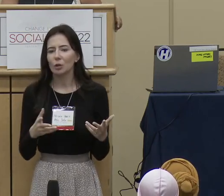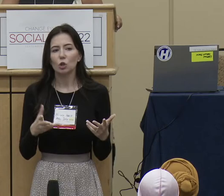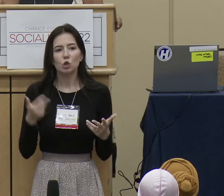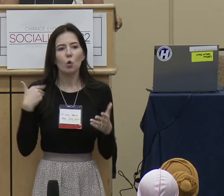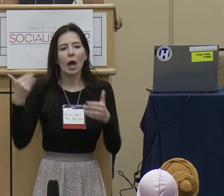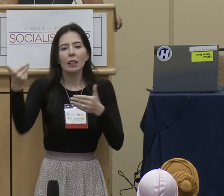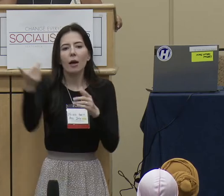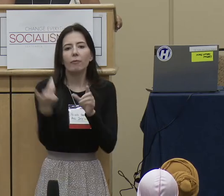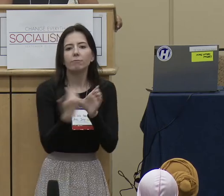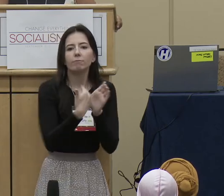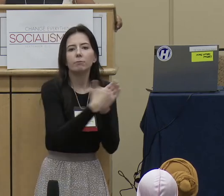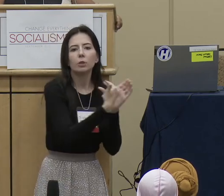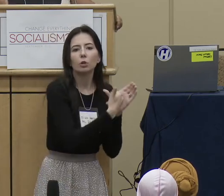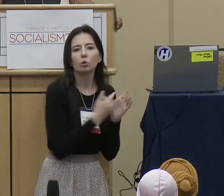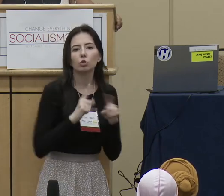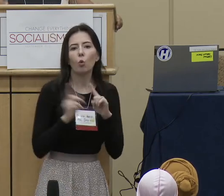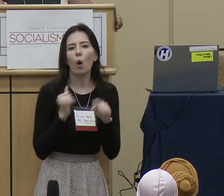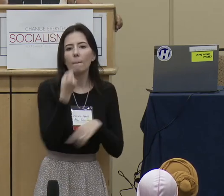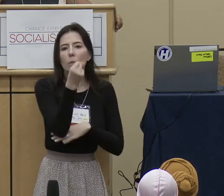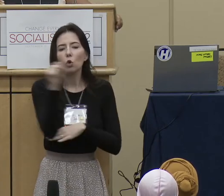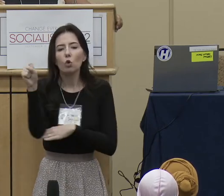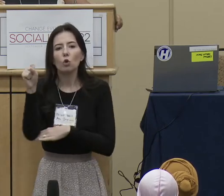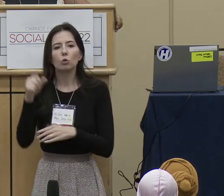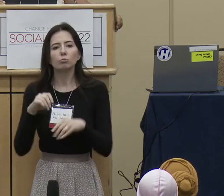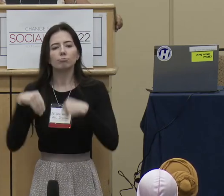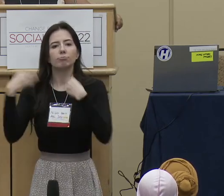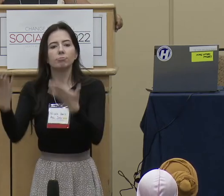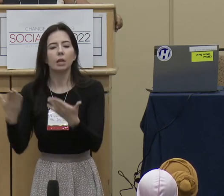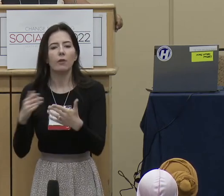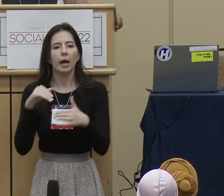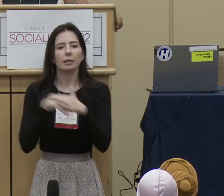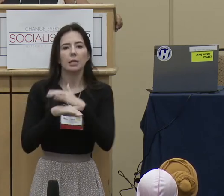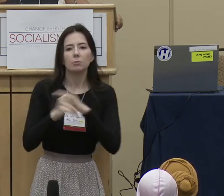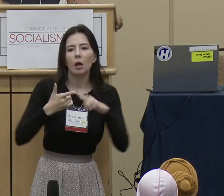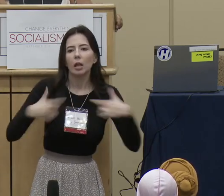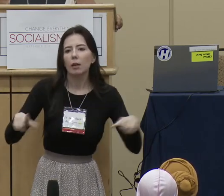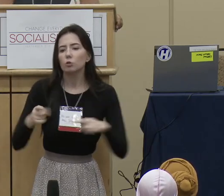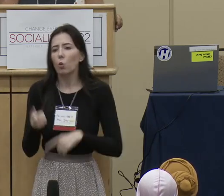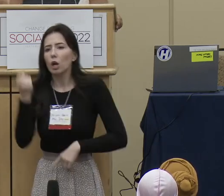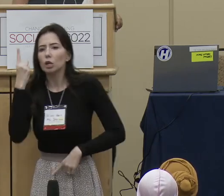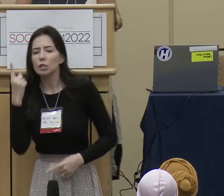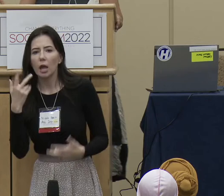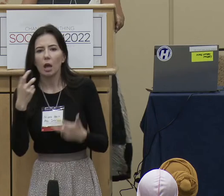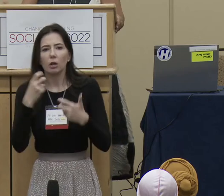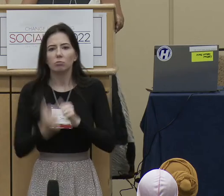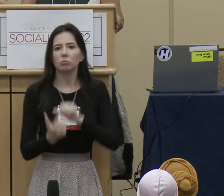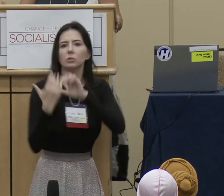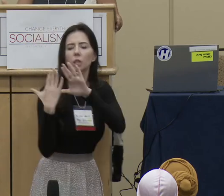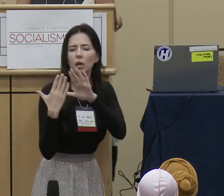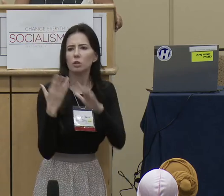people. To give them an entry to our movement, to give them